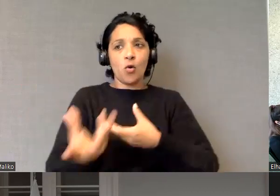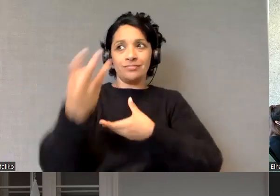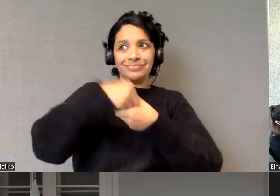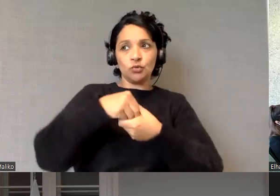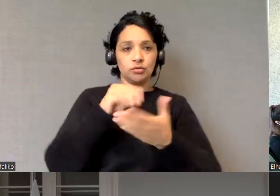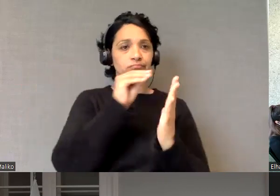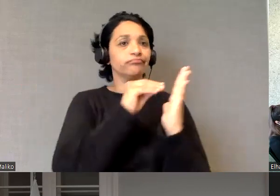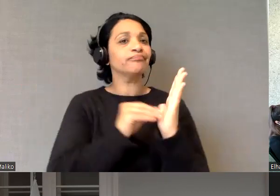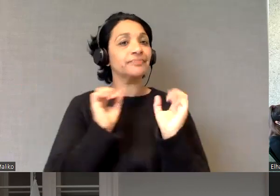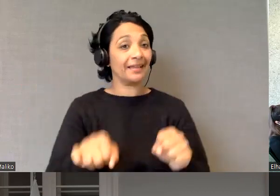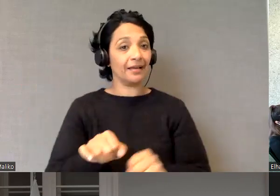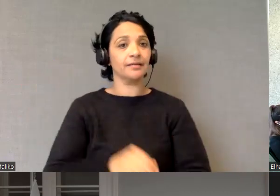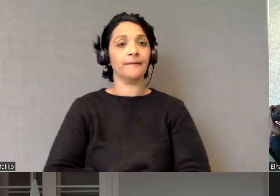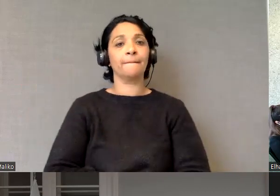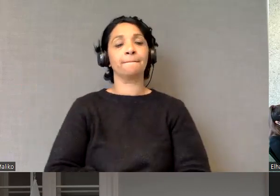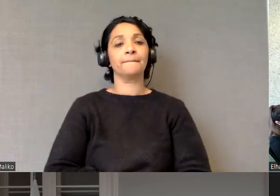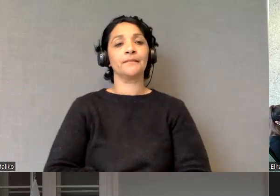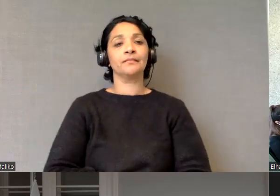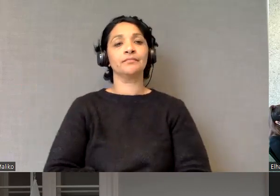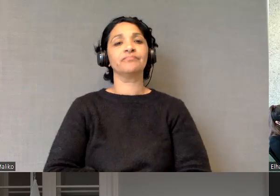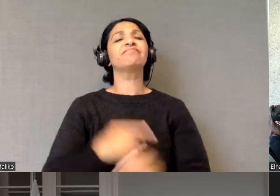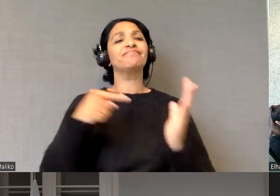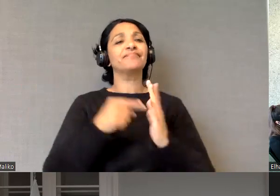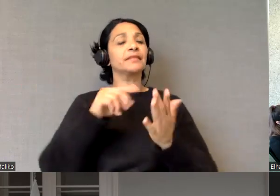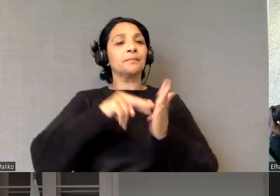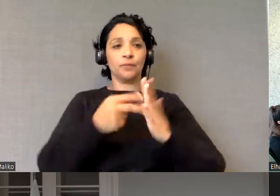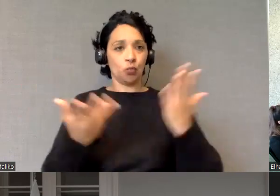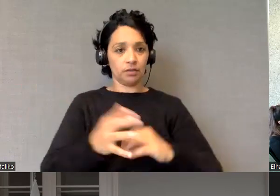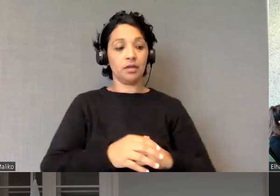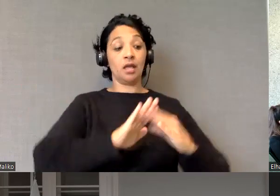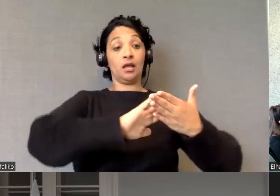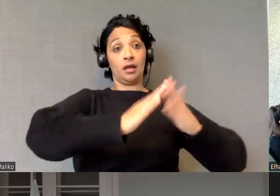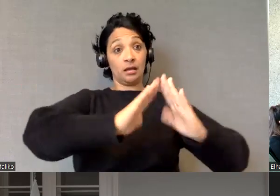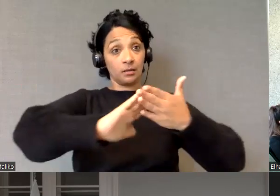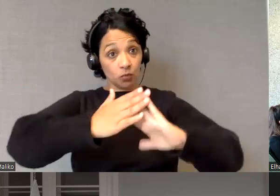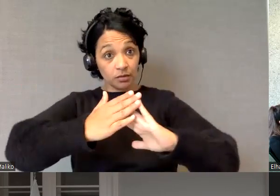This goes to an idea of civil military relations which many militaries and states do conduct,